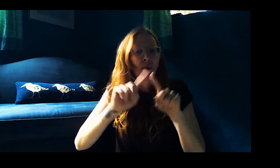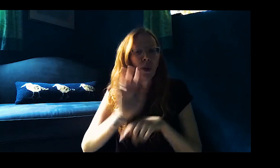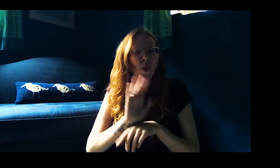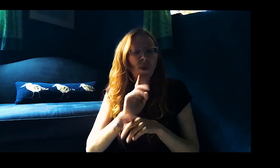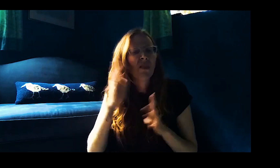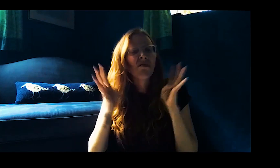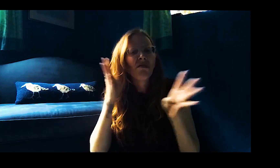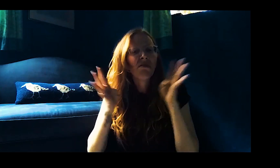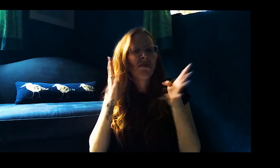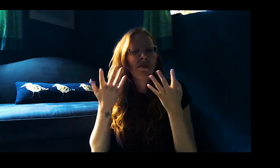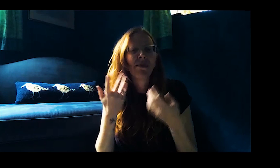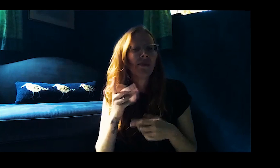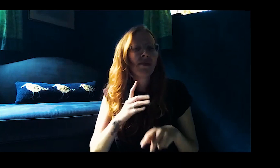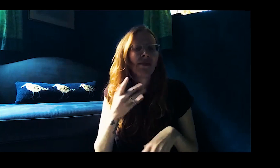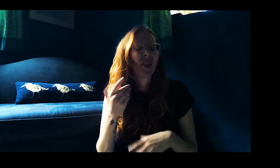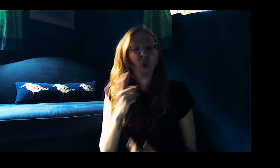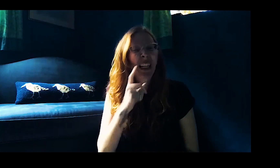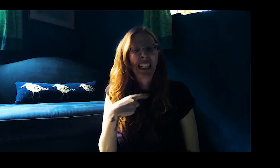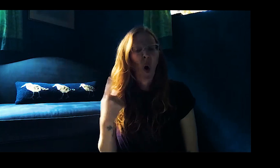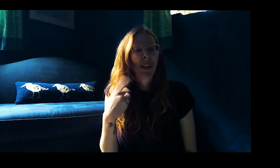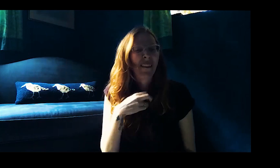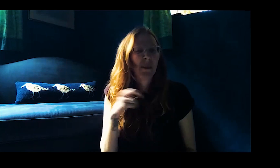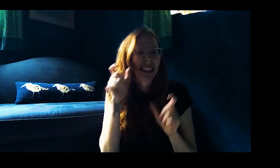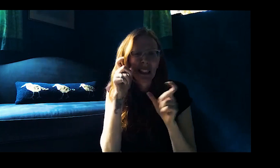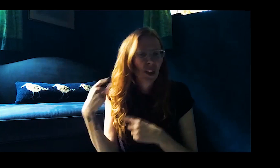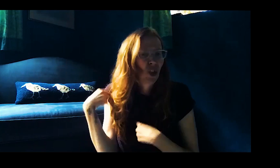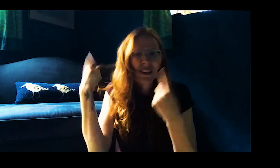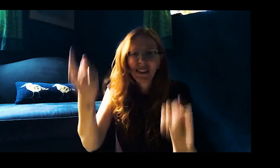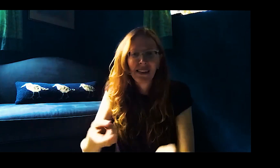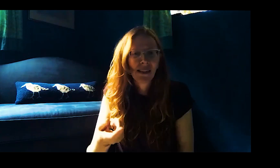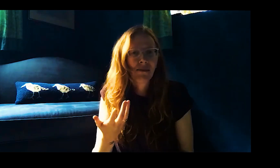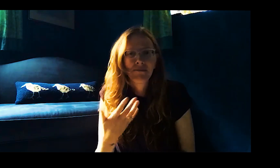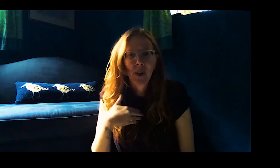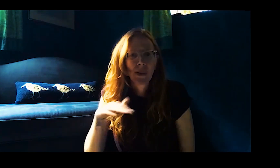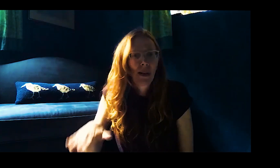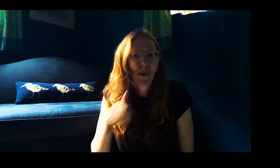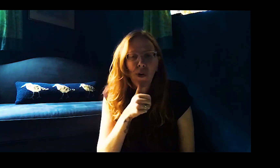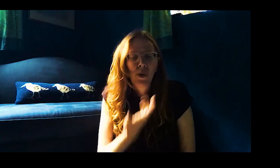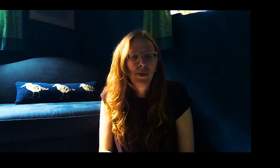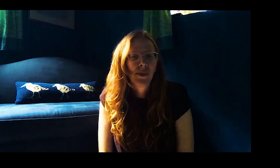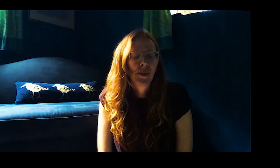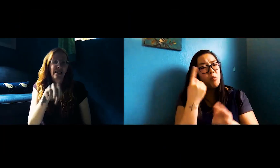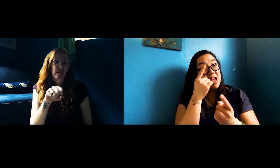and videotape things - the really old-fashioned one for VHSs, and we've always been creative.